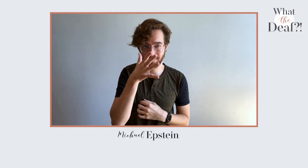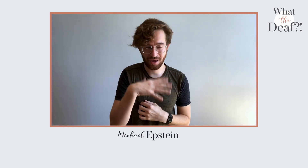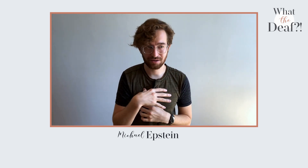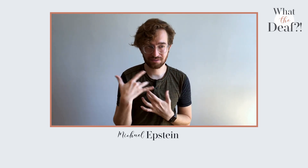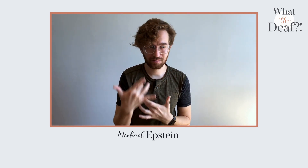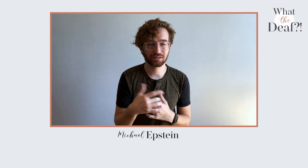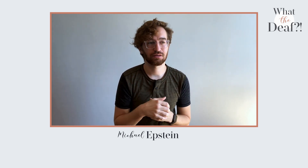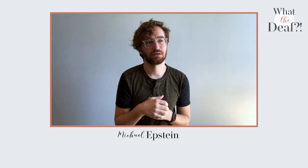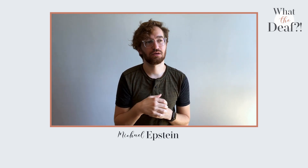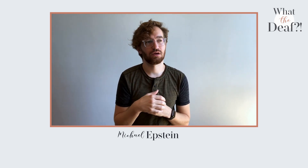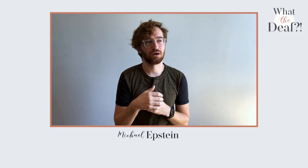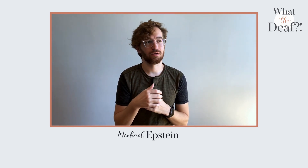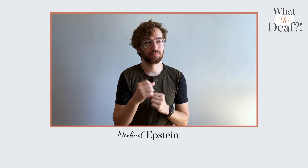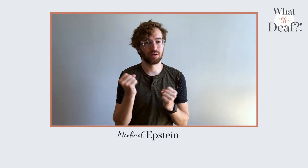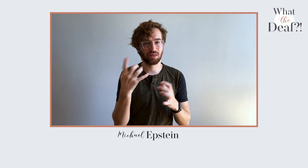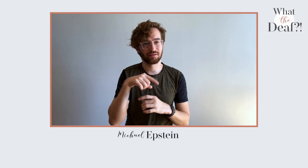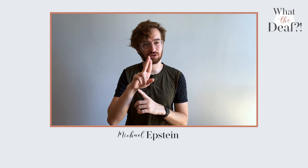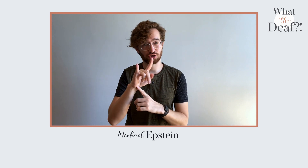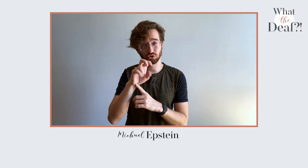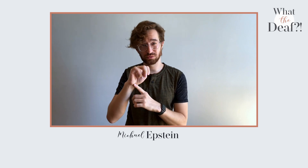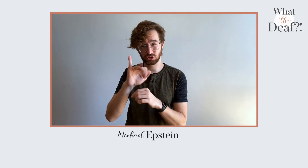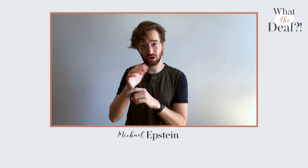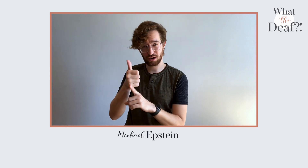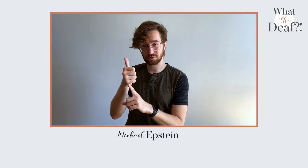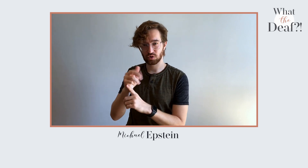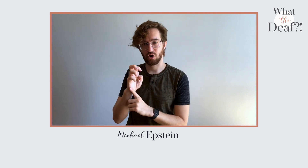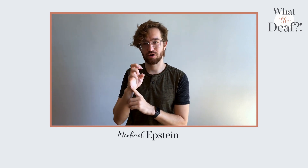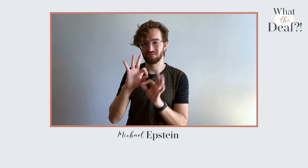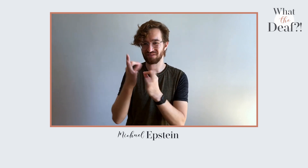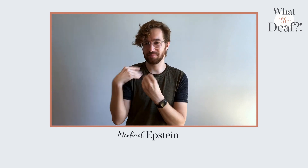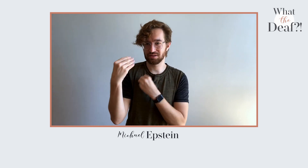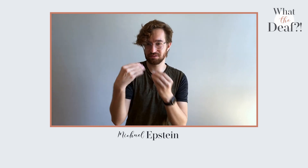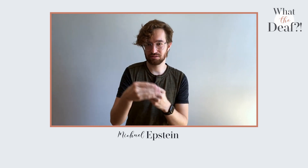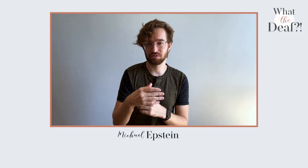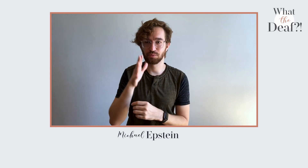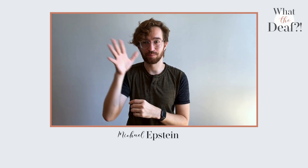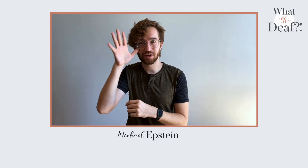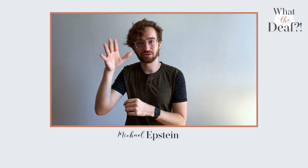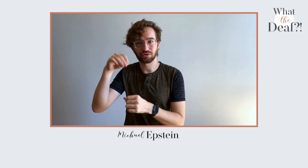There are a lot of white men and a lot of those union jobs are passed down within families